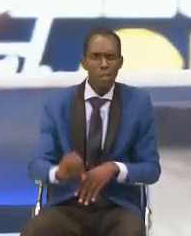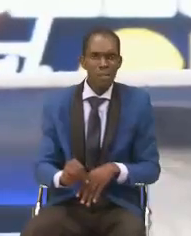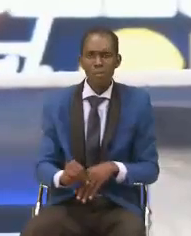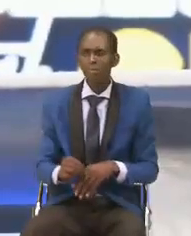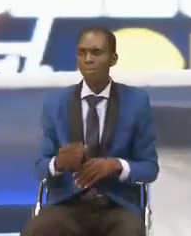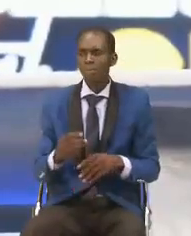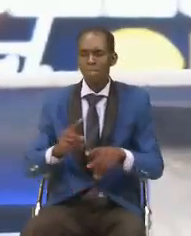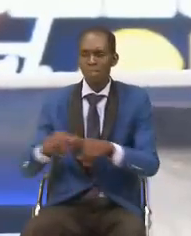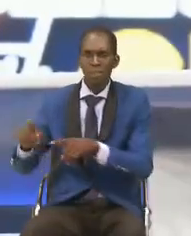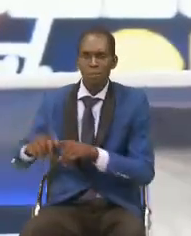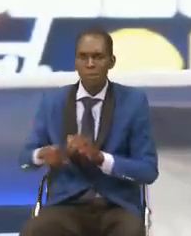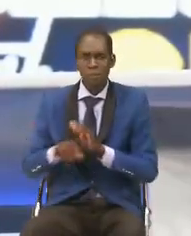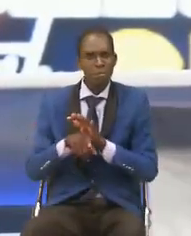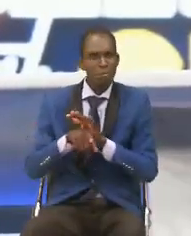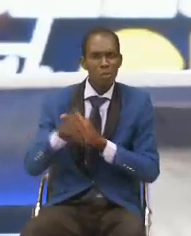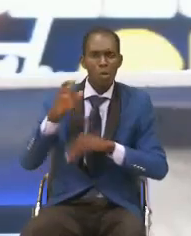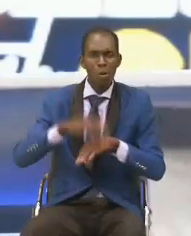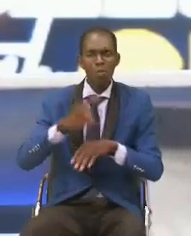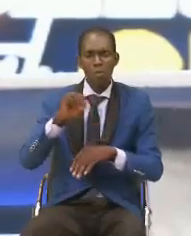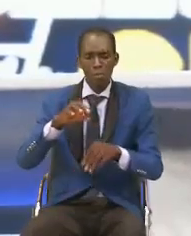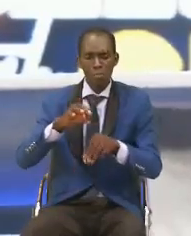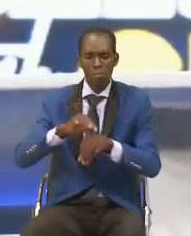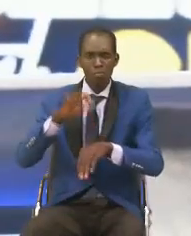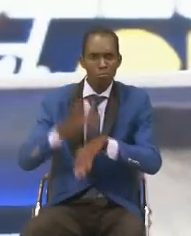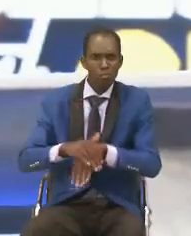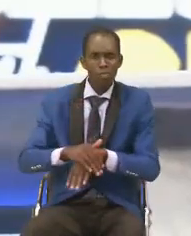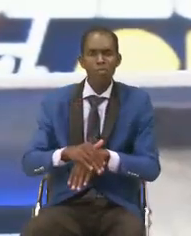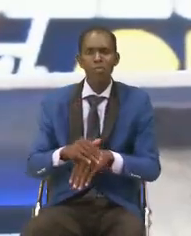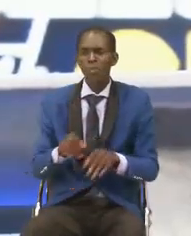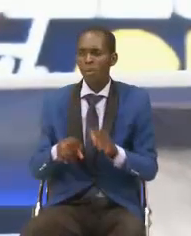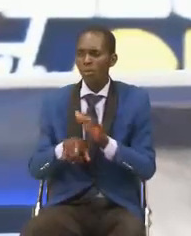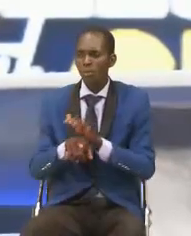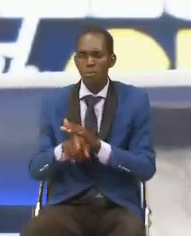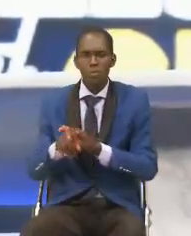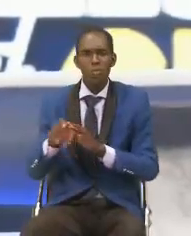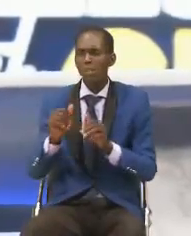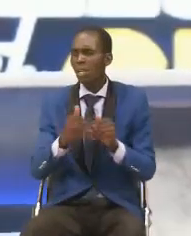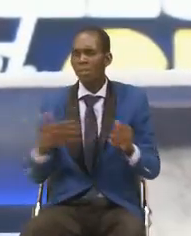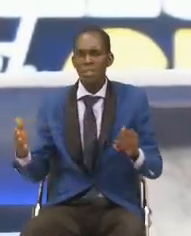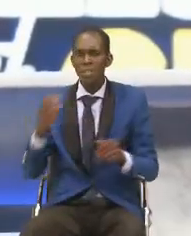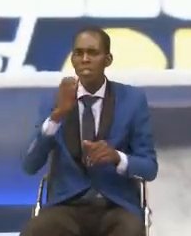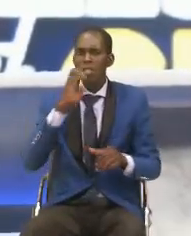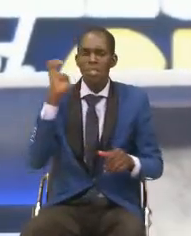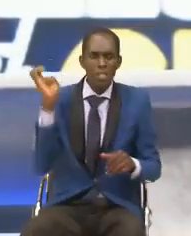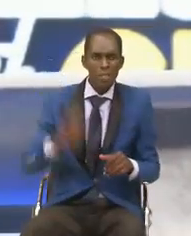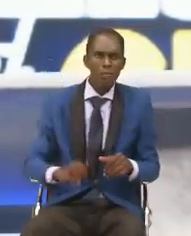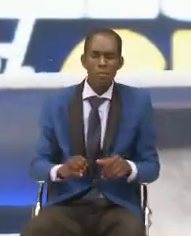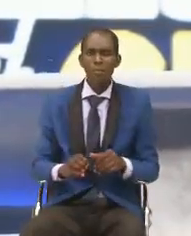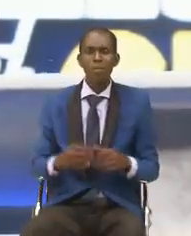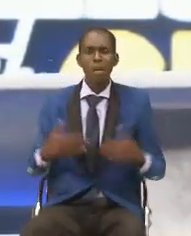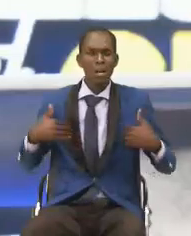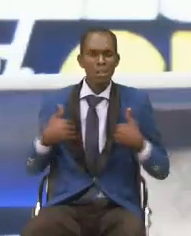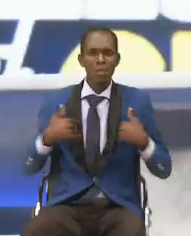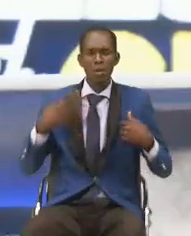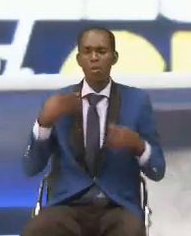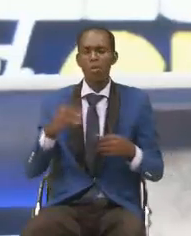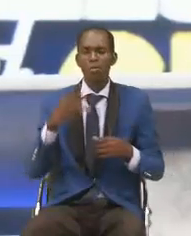crawling over them cockroaches crawling over them the mosquitoes of the world everywhere and the